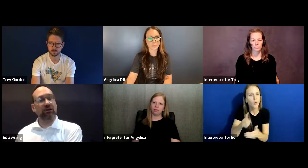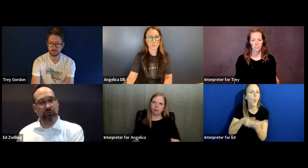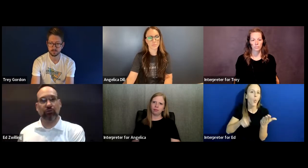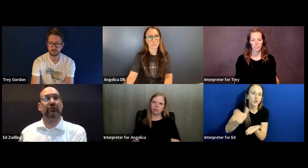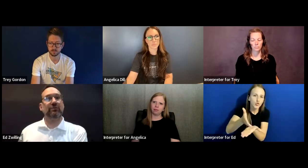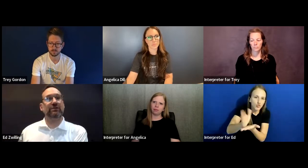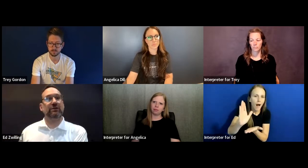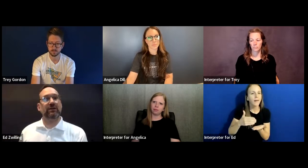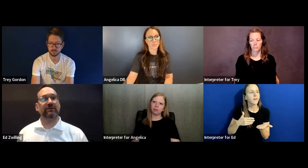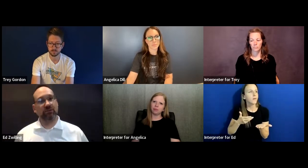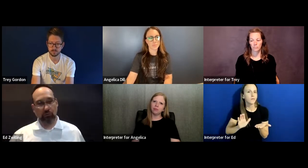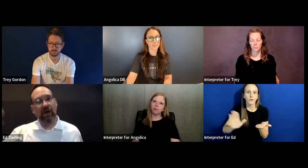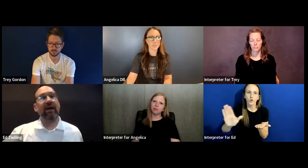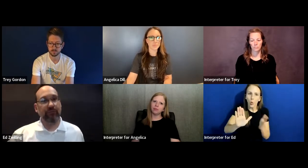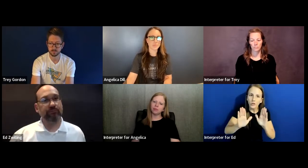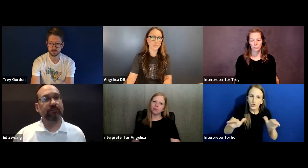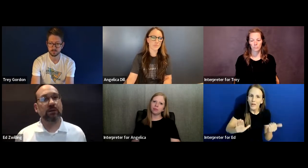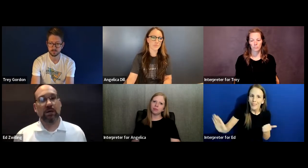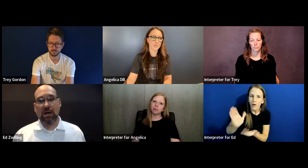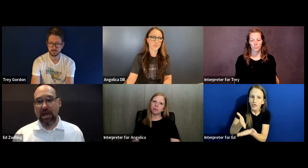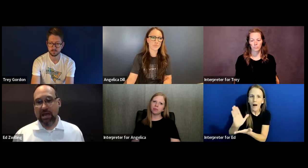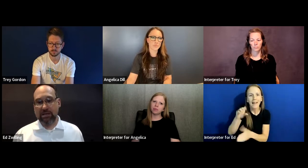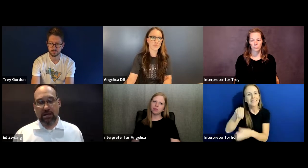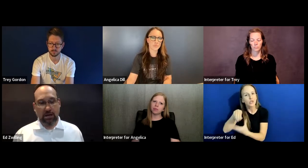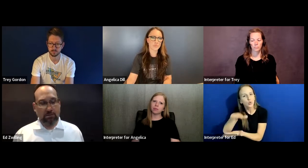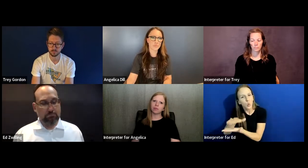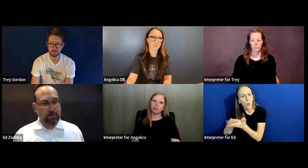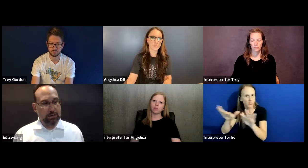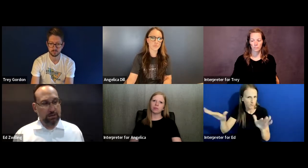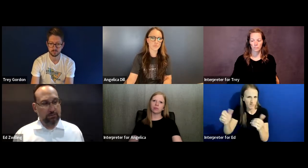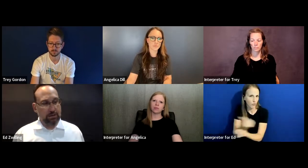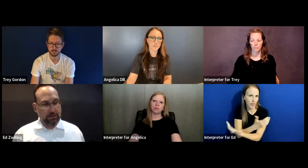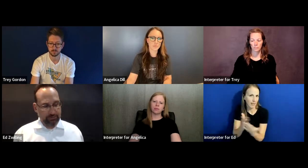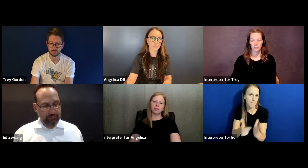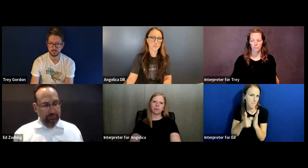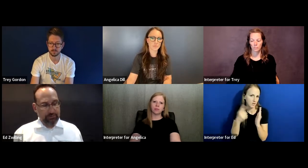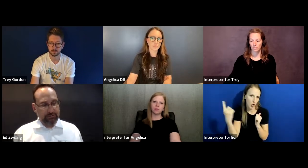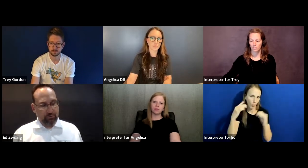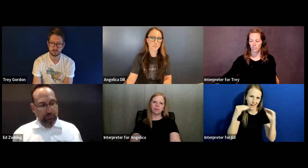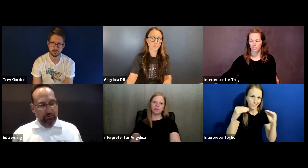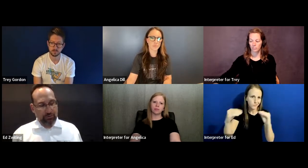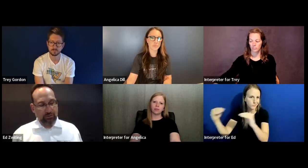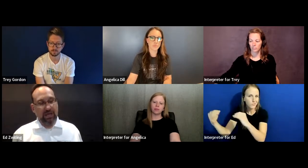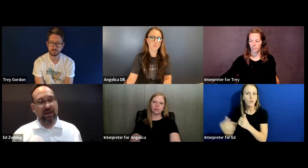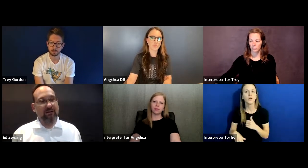your children should be treated at school what have you and um uh uh so you're you can't ever